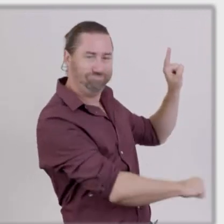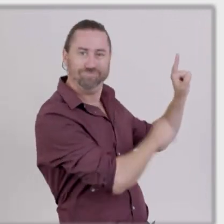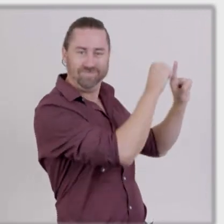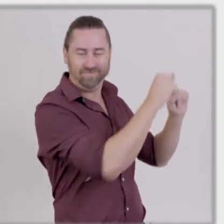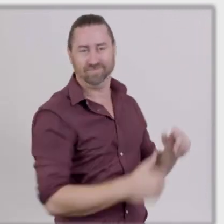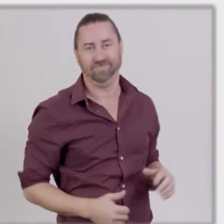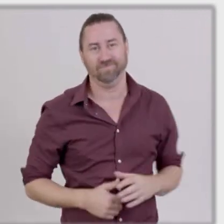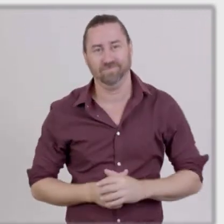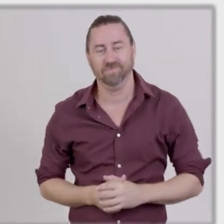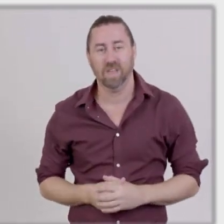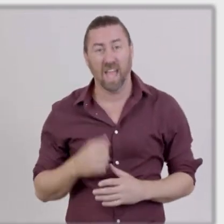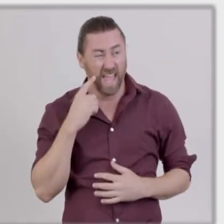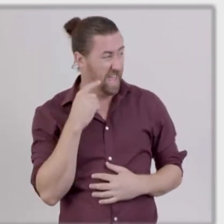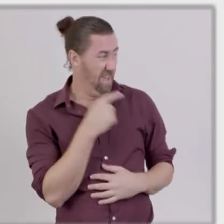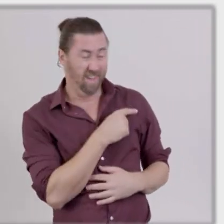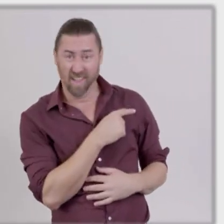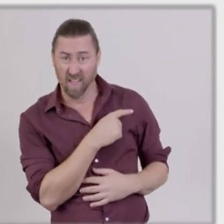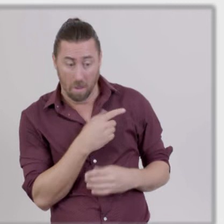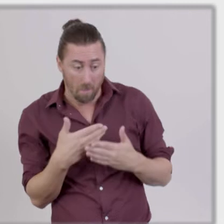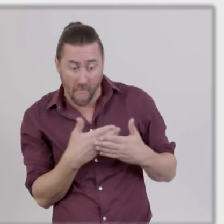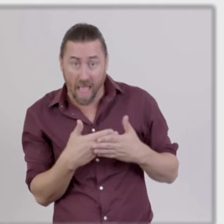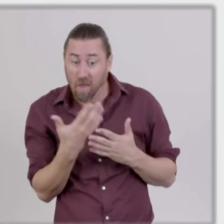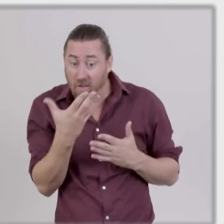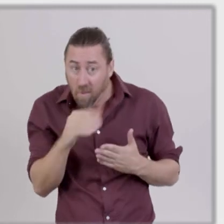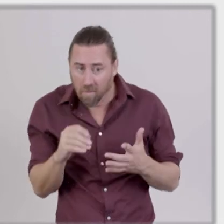Here we can see that young chickens are hatched from eggs.